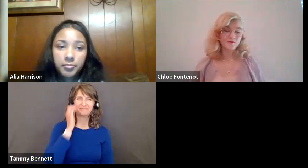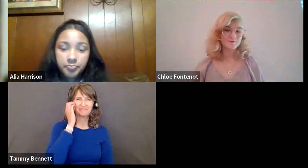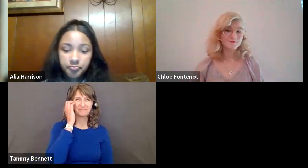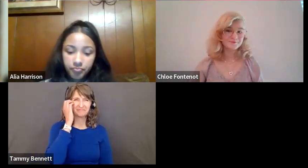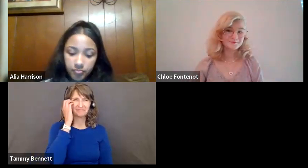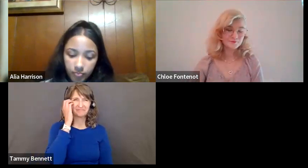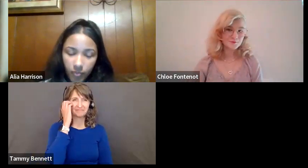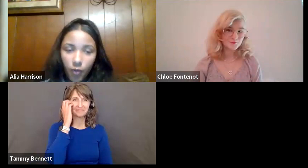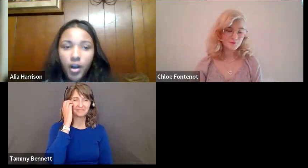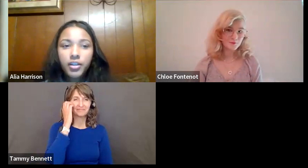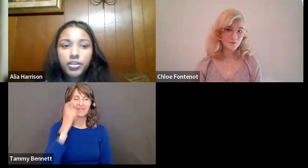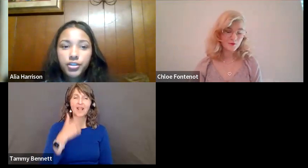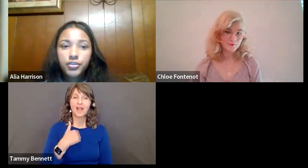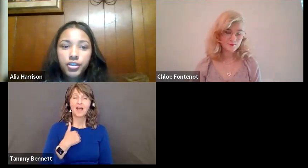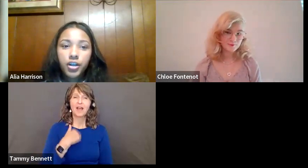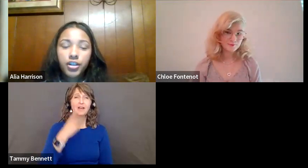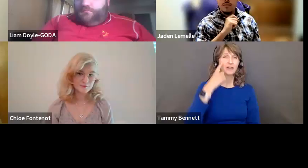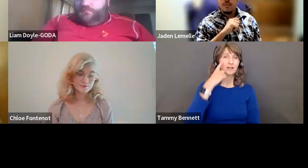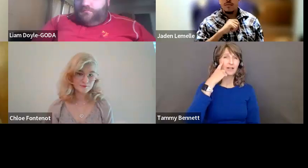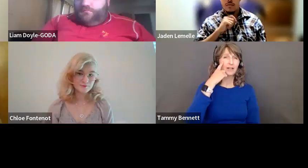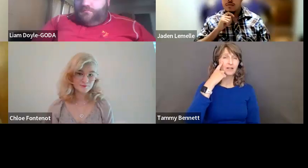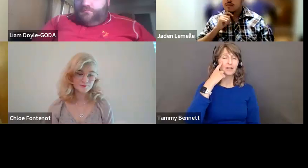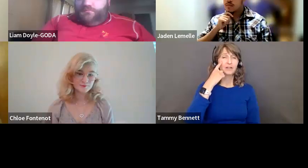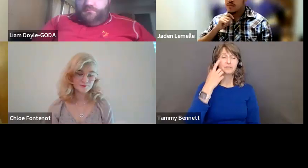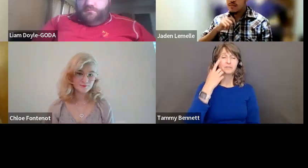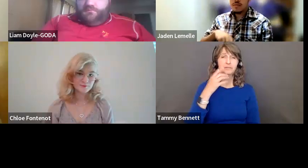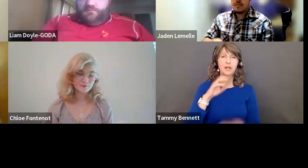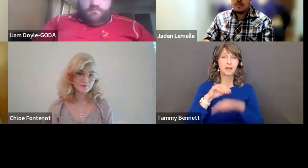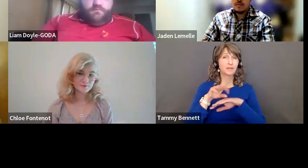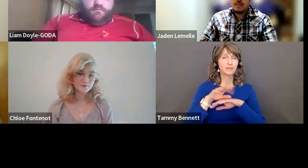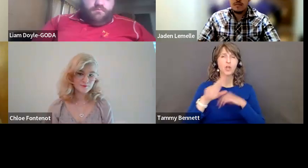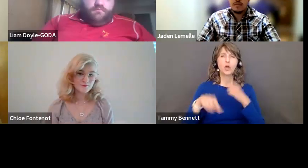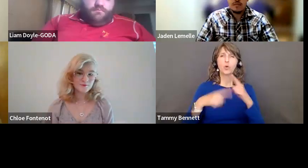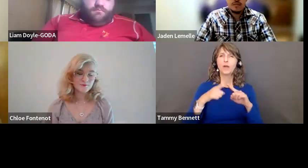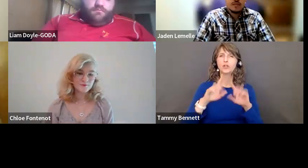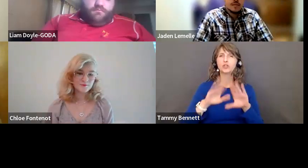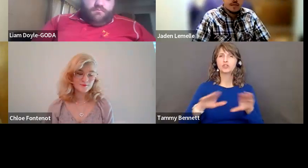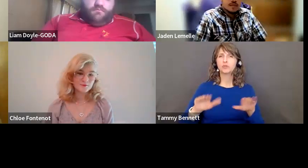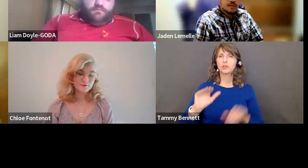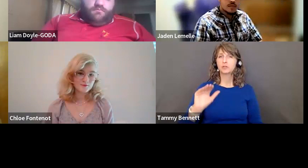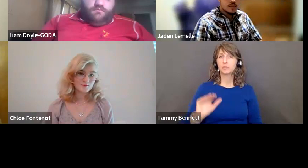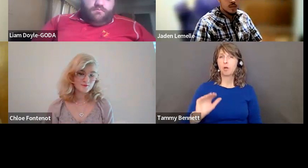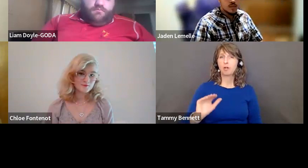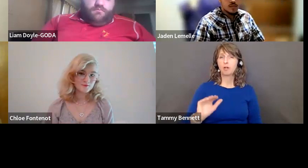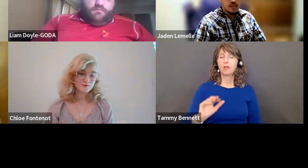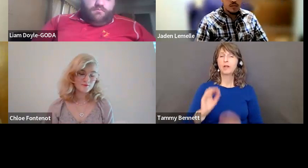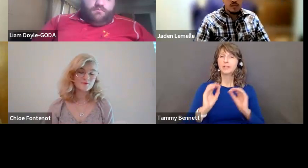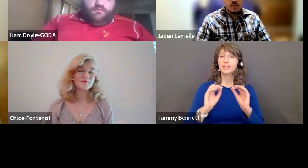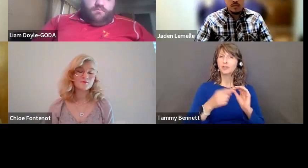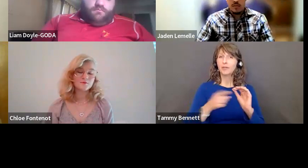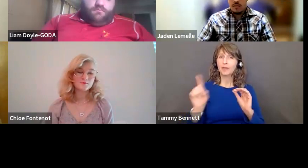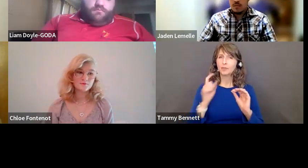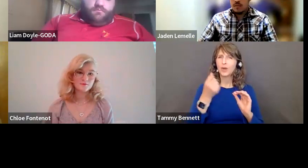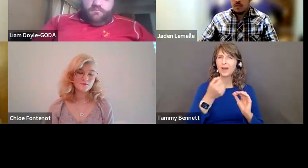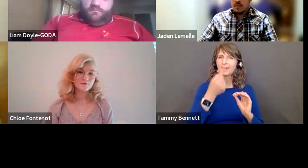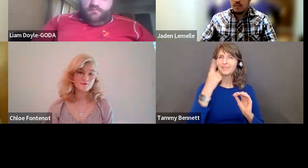I would say. Why your children are younger. Teach them to understand their disability and understand that.